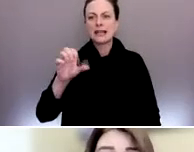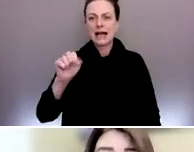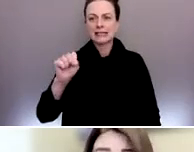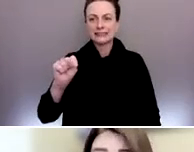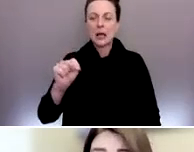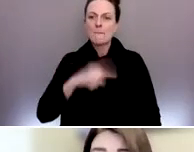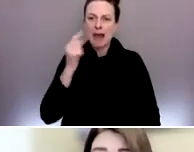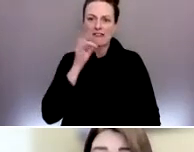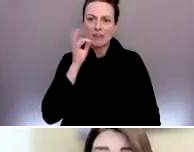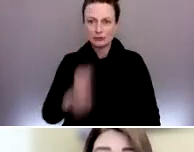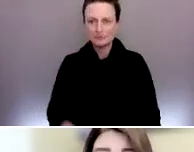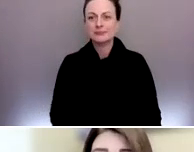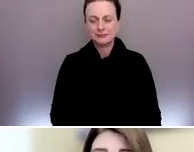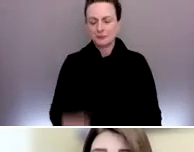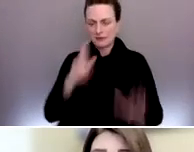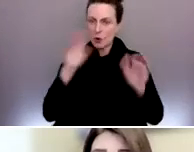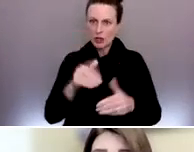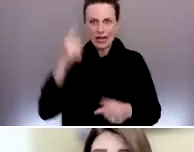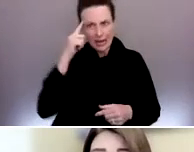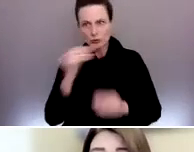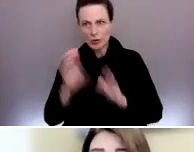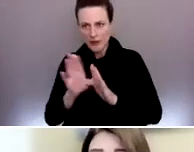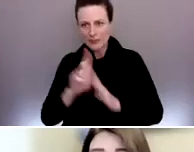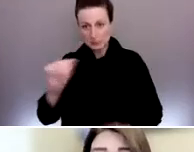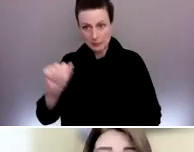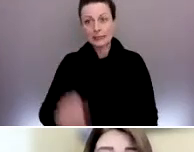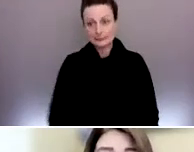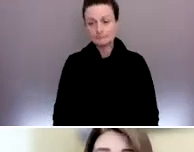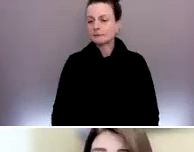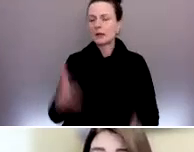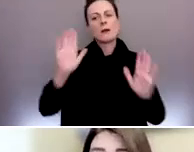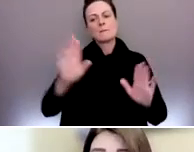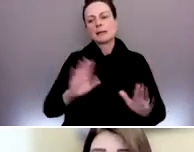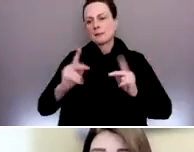within intellectual development disabilities. We have had amazing guests join us and share their